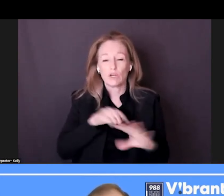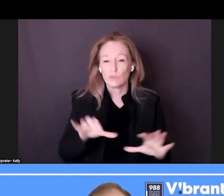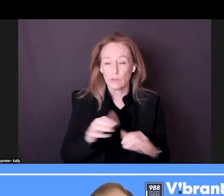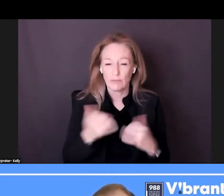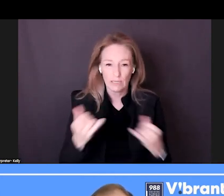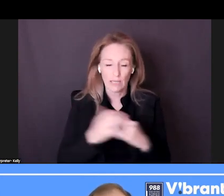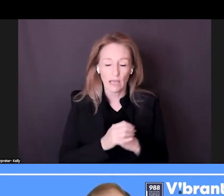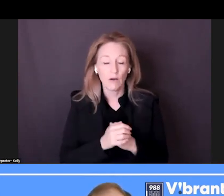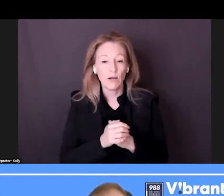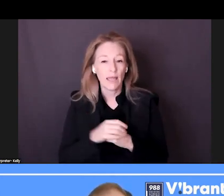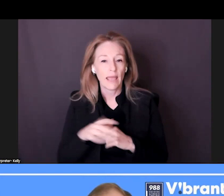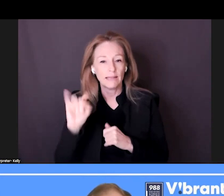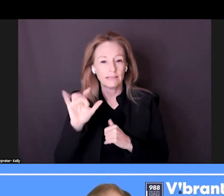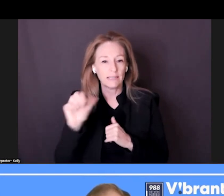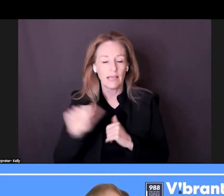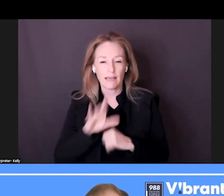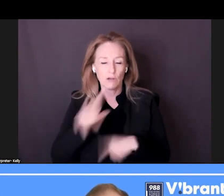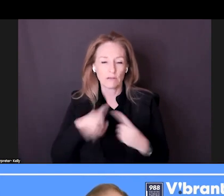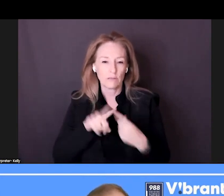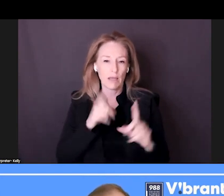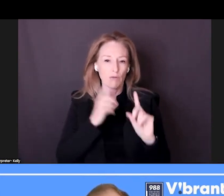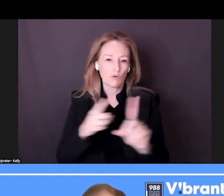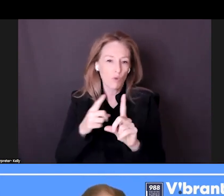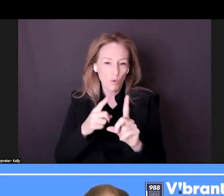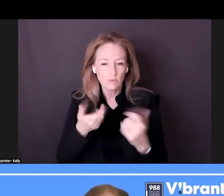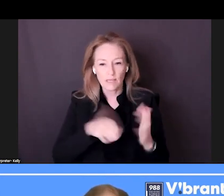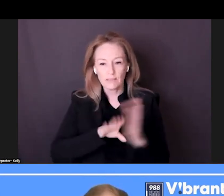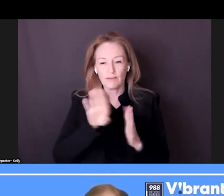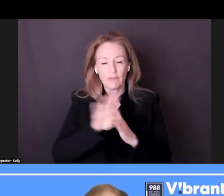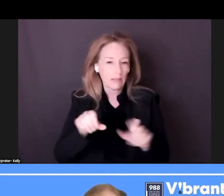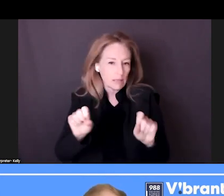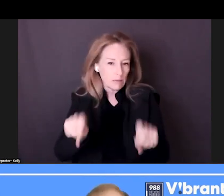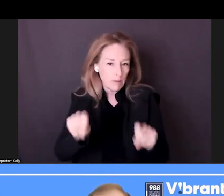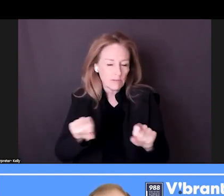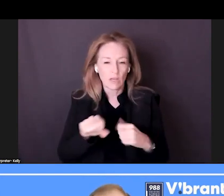CAPACITY IN THE NETWORK AS ALL SERVICES GROW. IT IS CLEAR